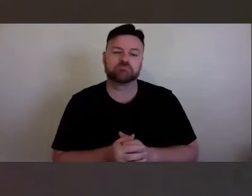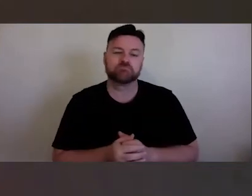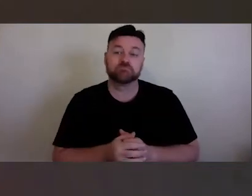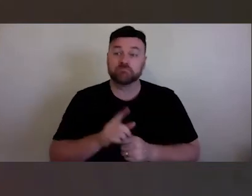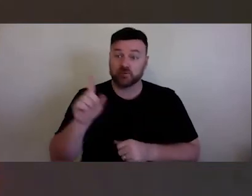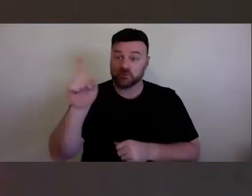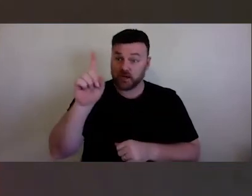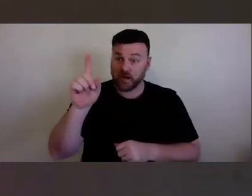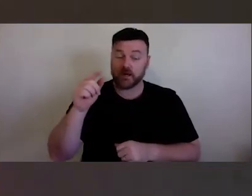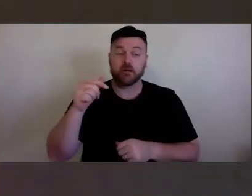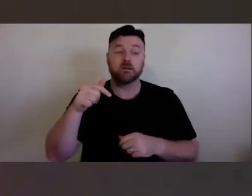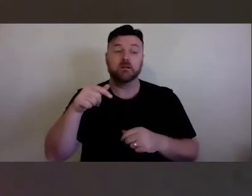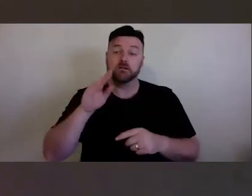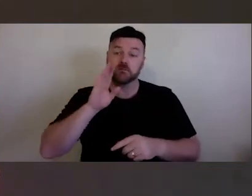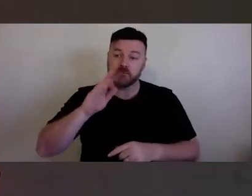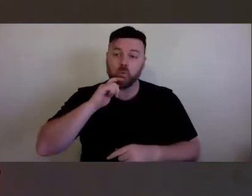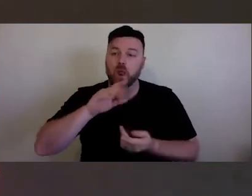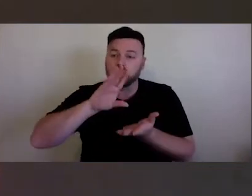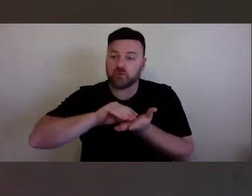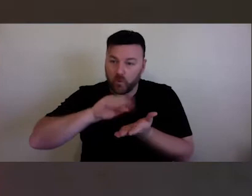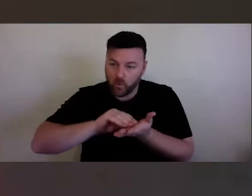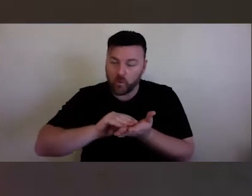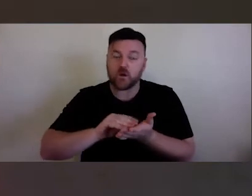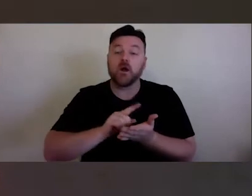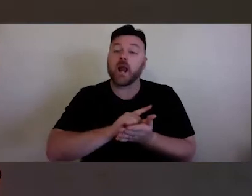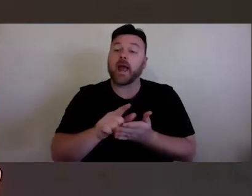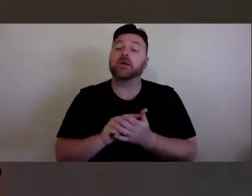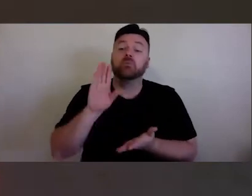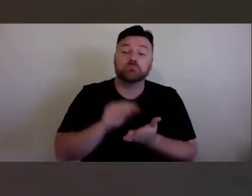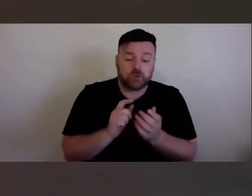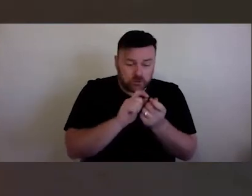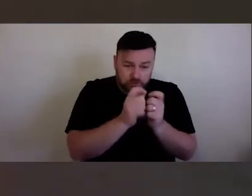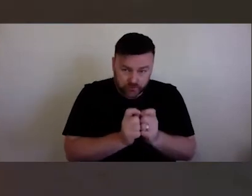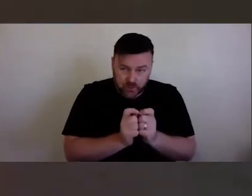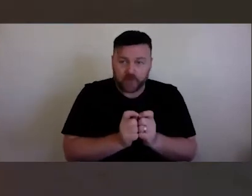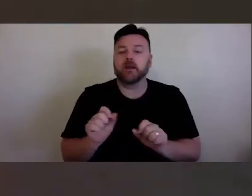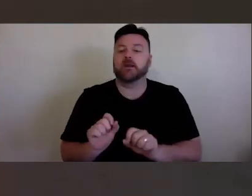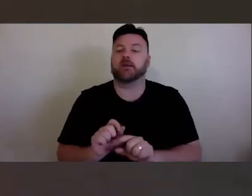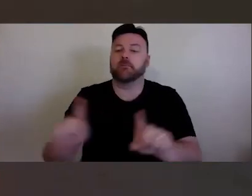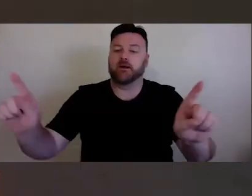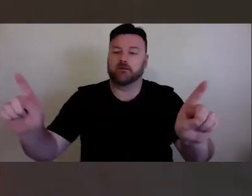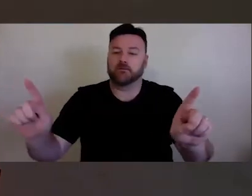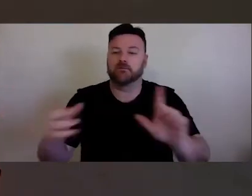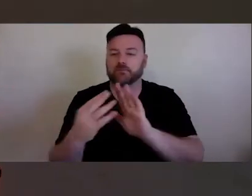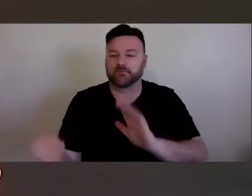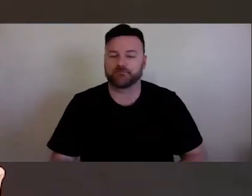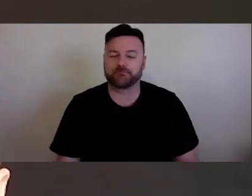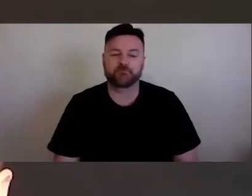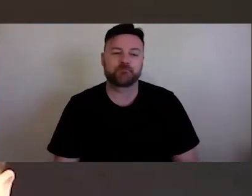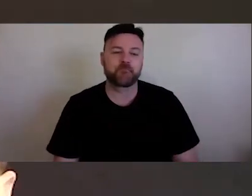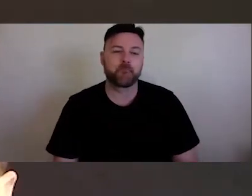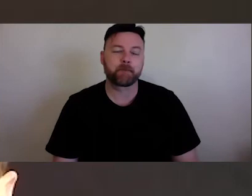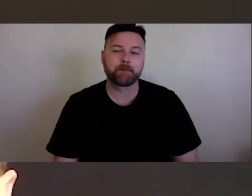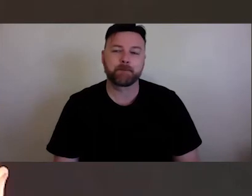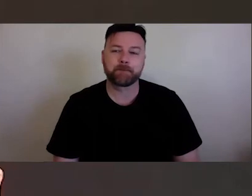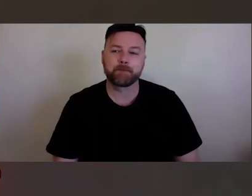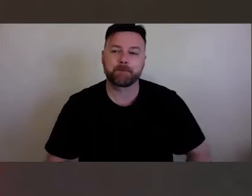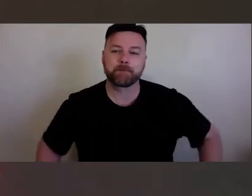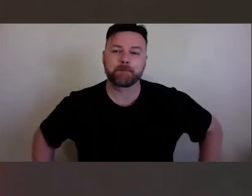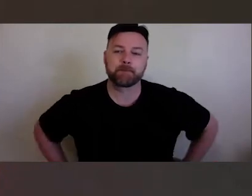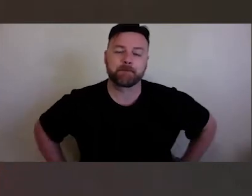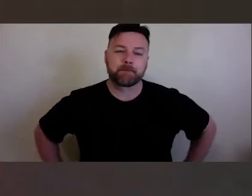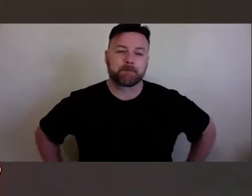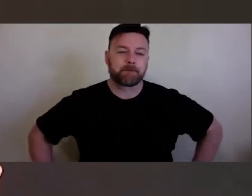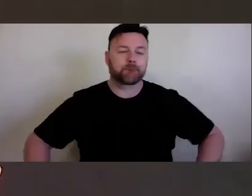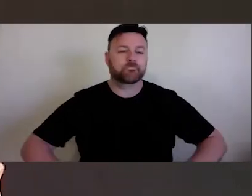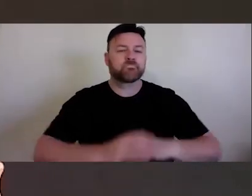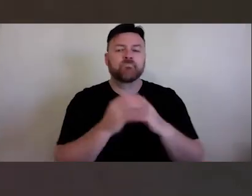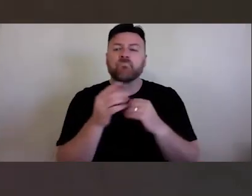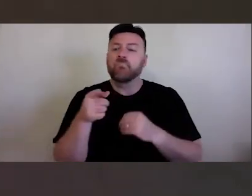in the coming days. Also immediately after Brad's presentation today, we